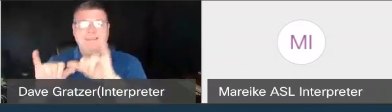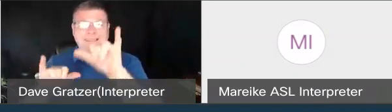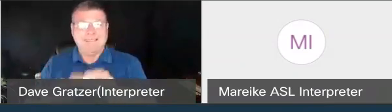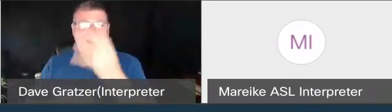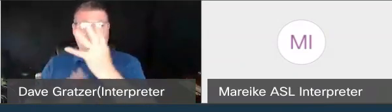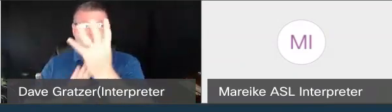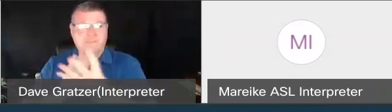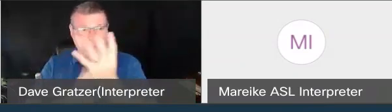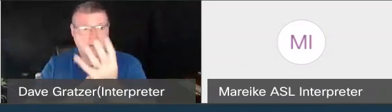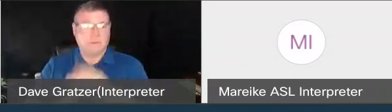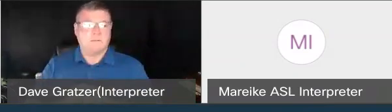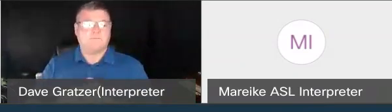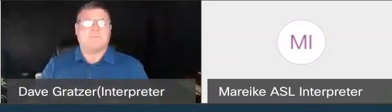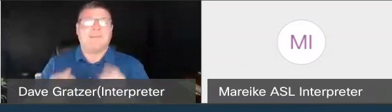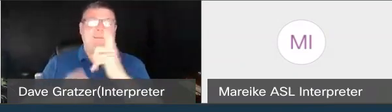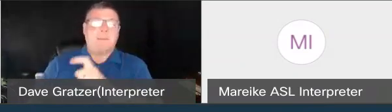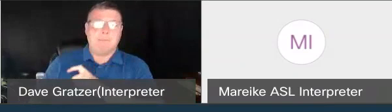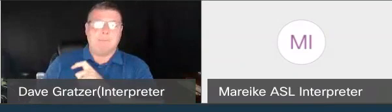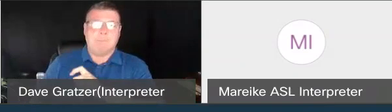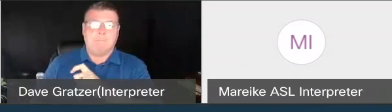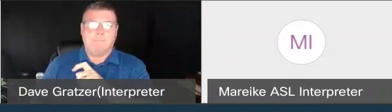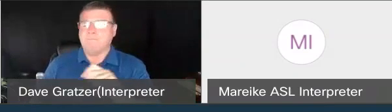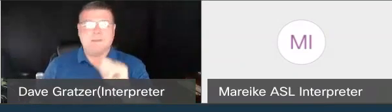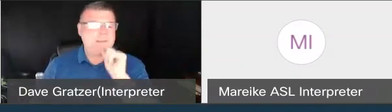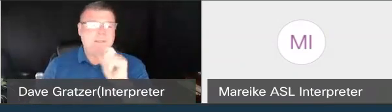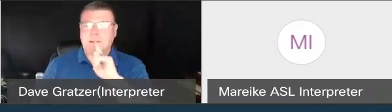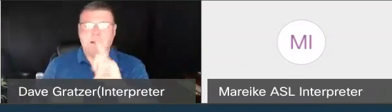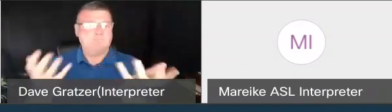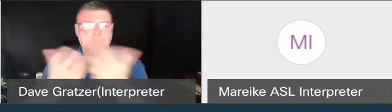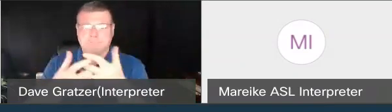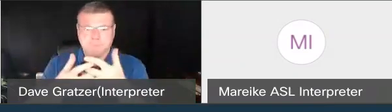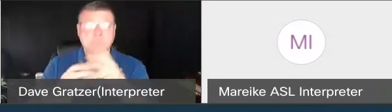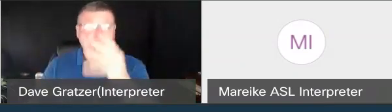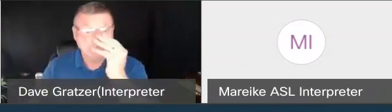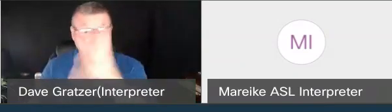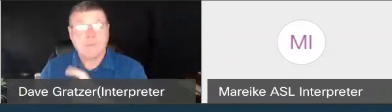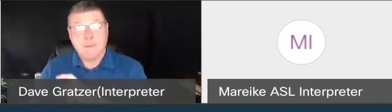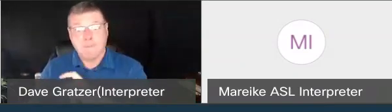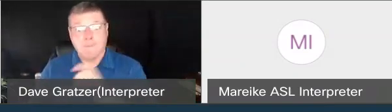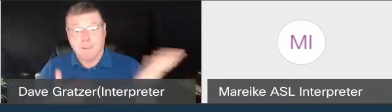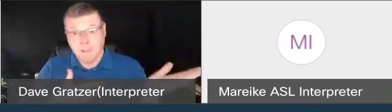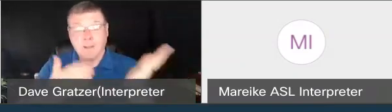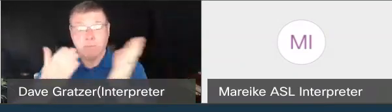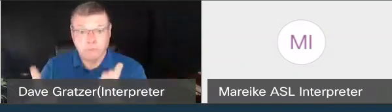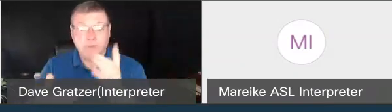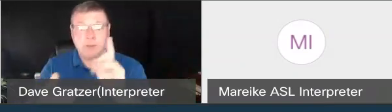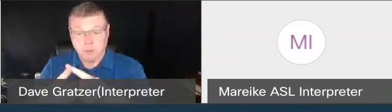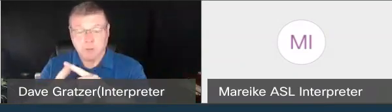uh, how many police actually said were not suitable. So incidentally, law enforcement brings all these individuals to the sobering center.